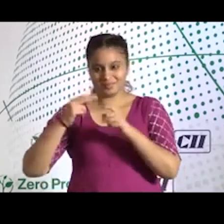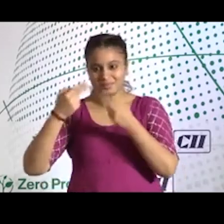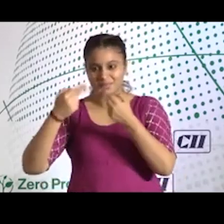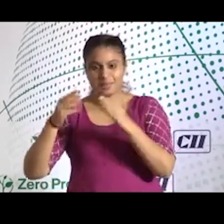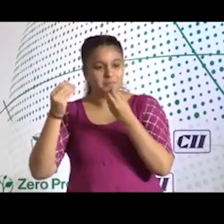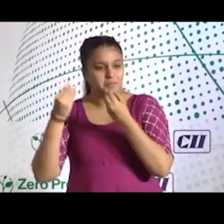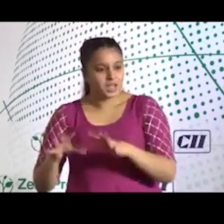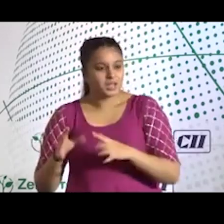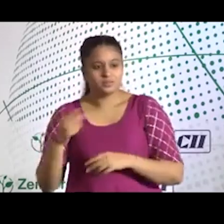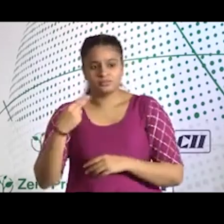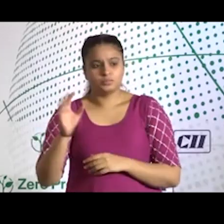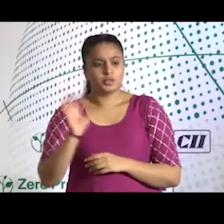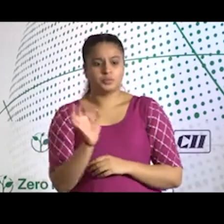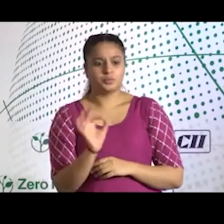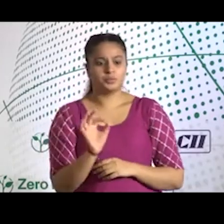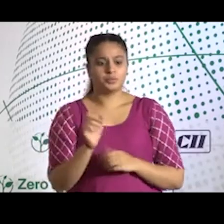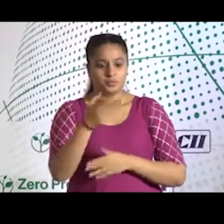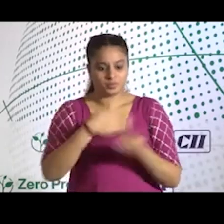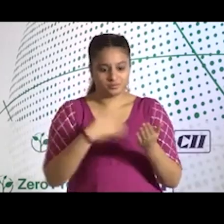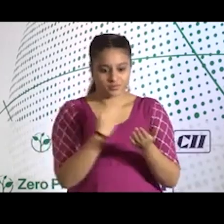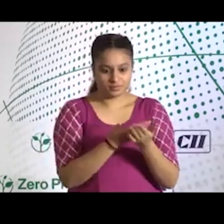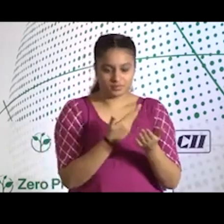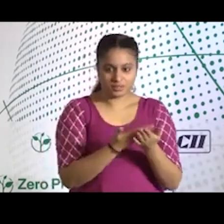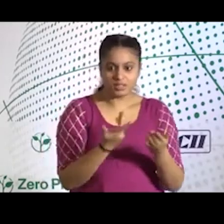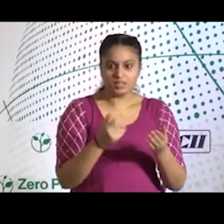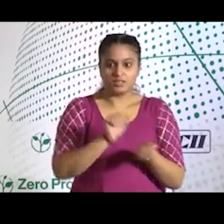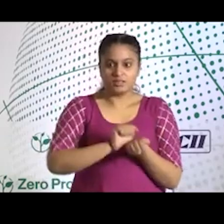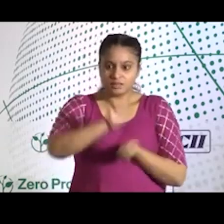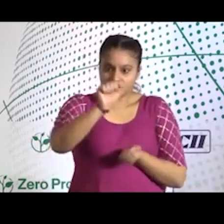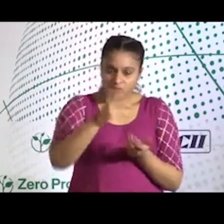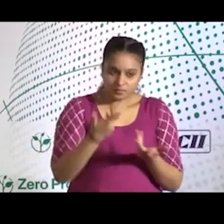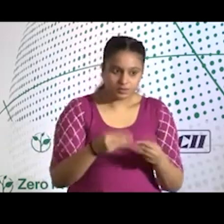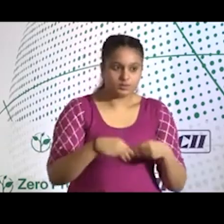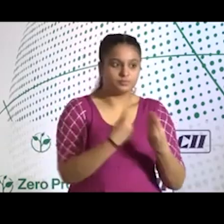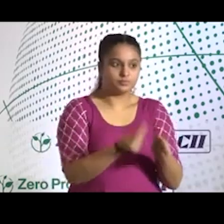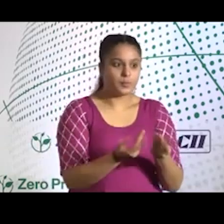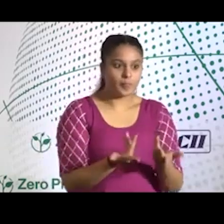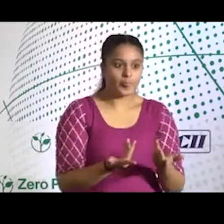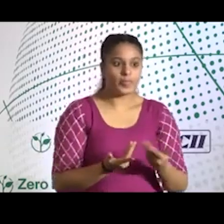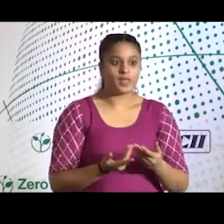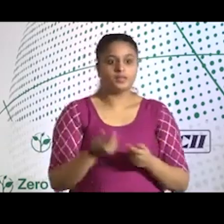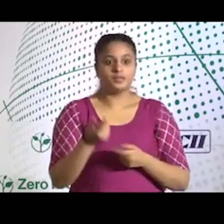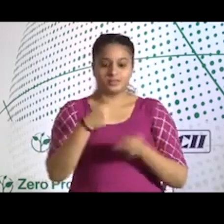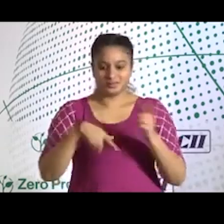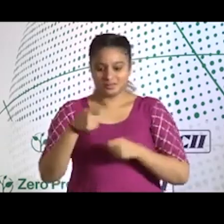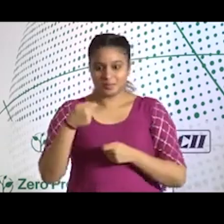and they have to give utilization certificates that they have utilized the money and they have spent that 2%.